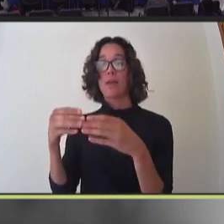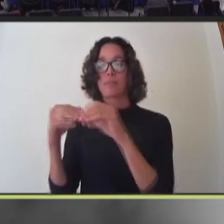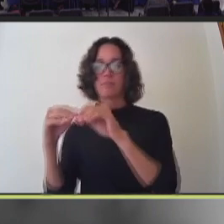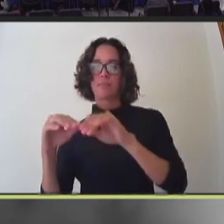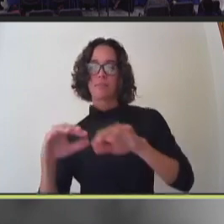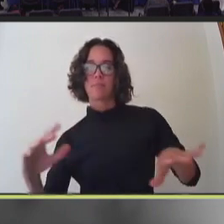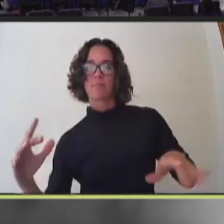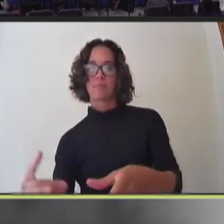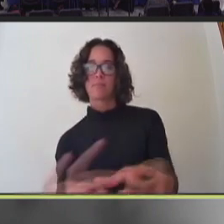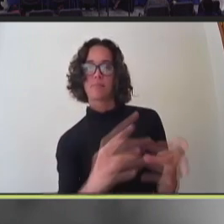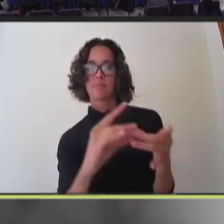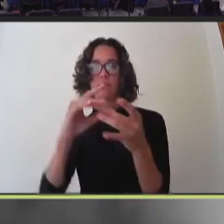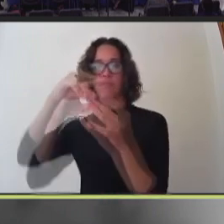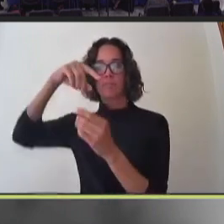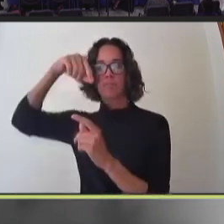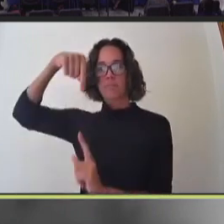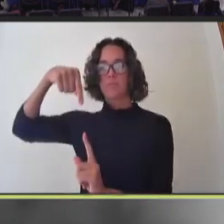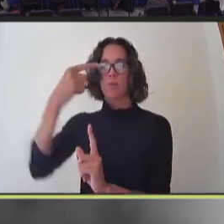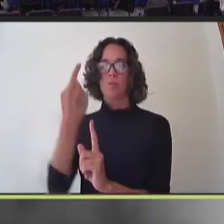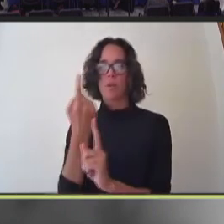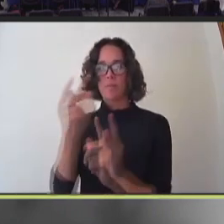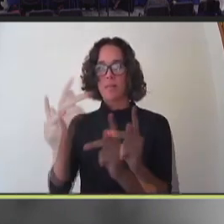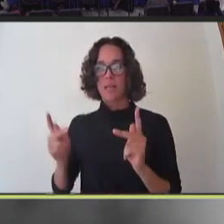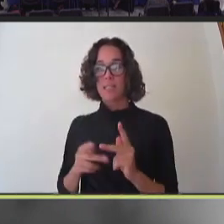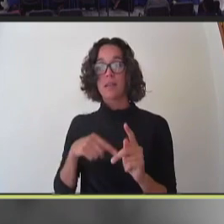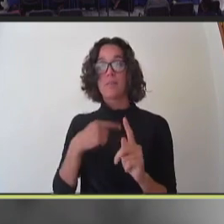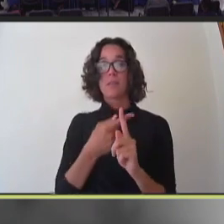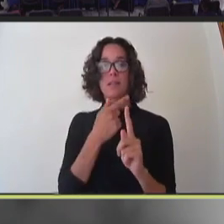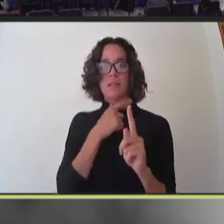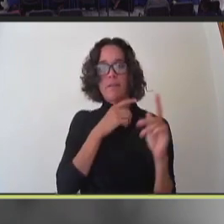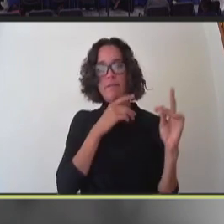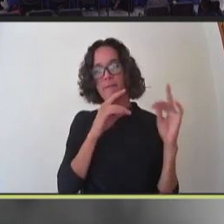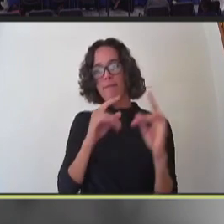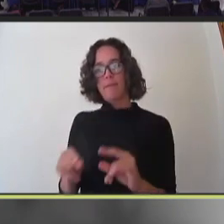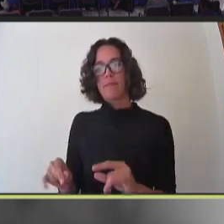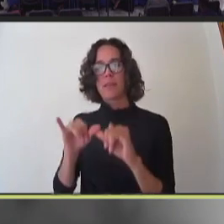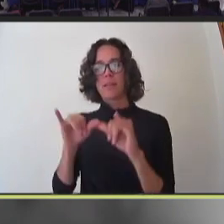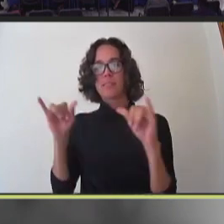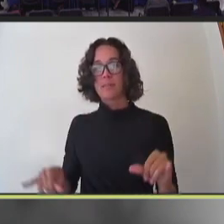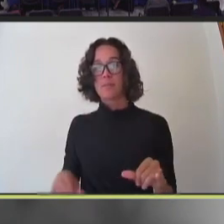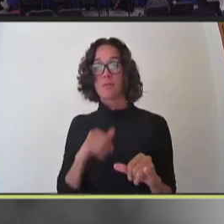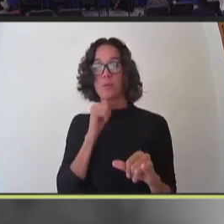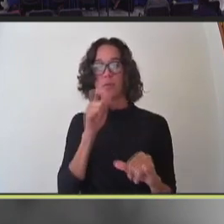54 different multiple individual agreements with each of the states and jurisdictions in order to